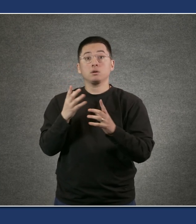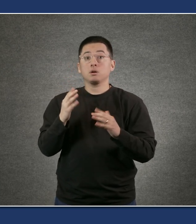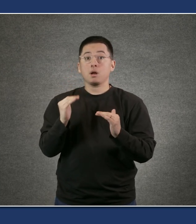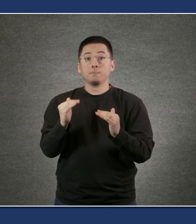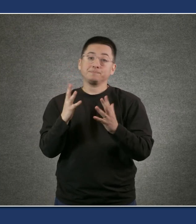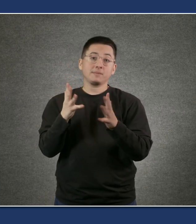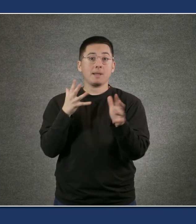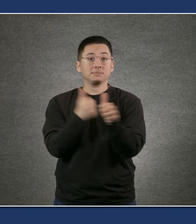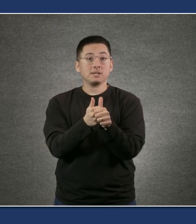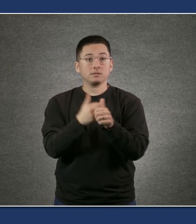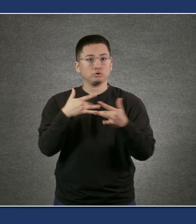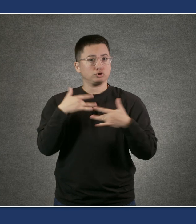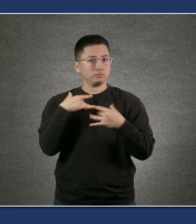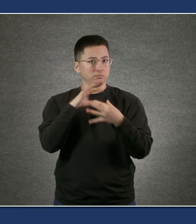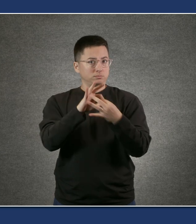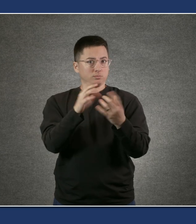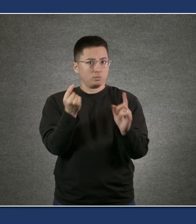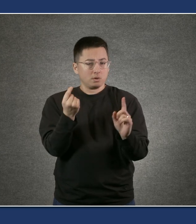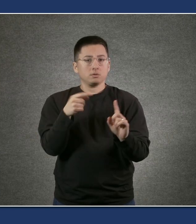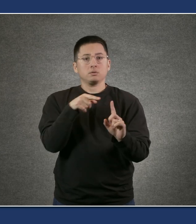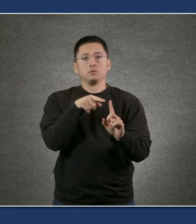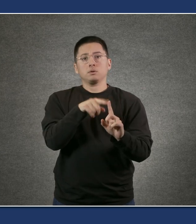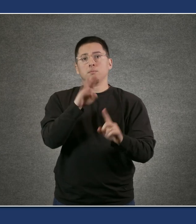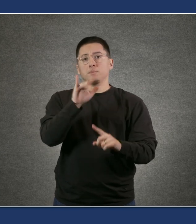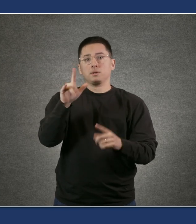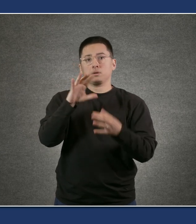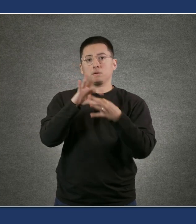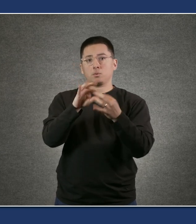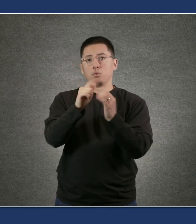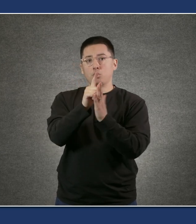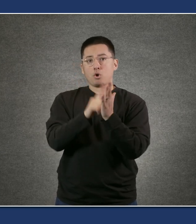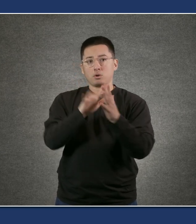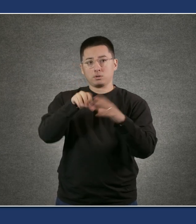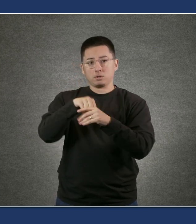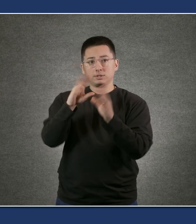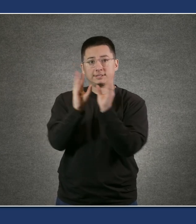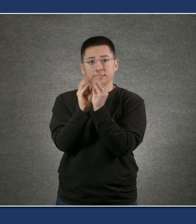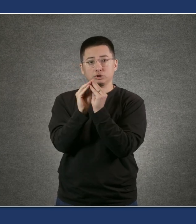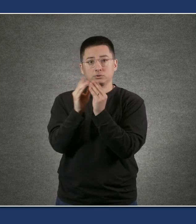titled, reinstating community access for the PCA program.